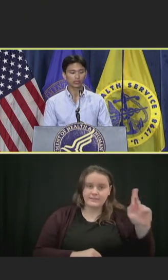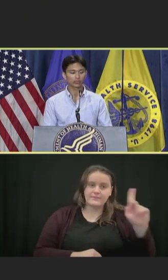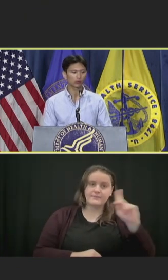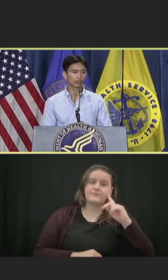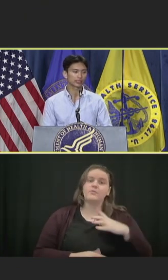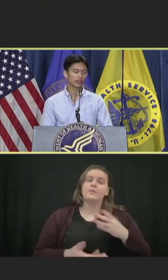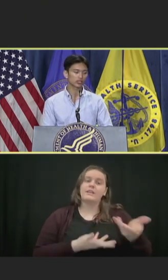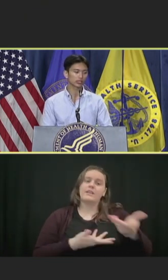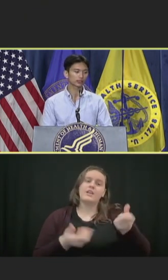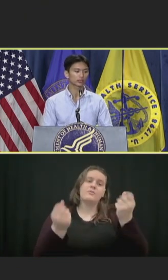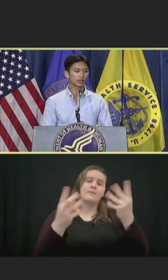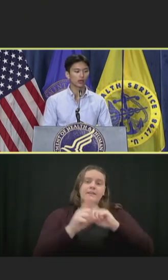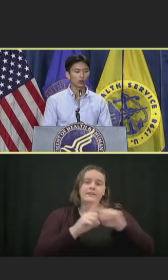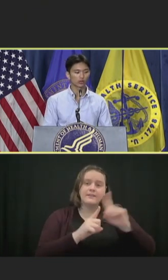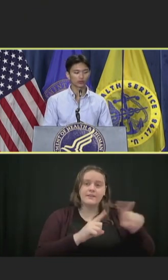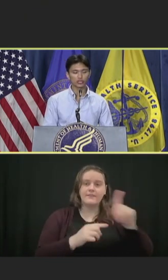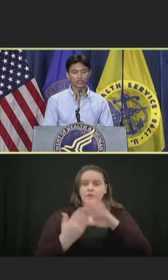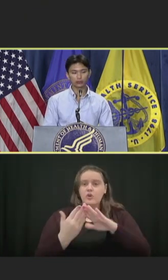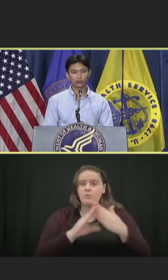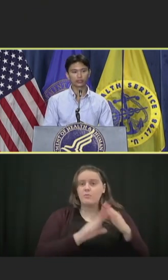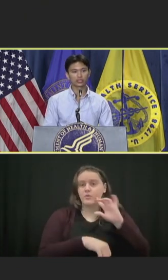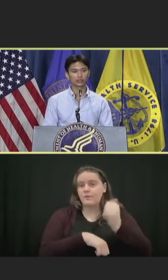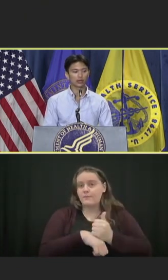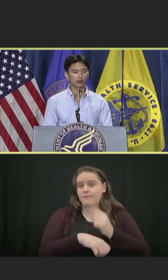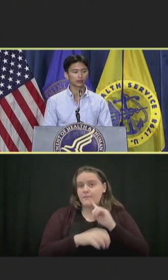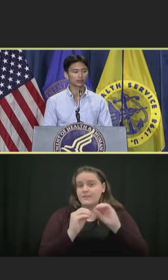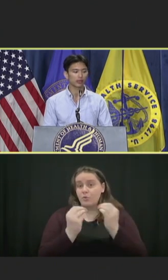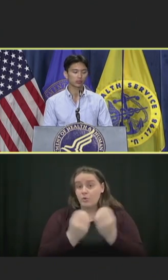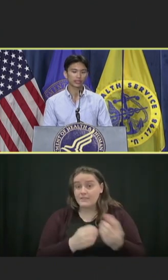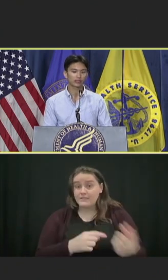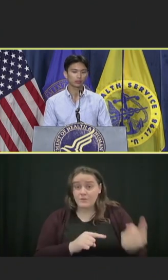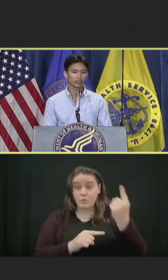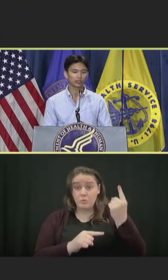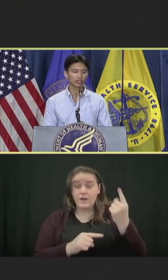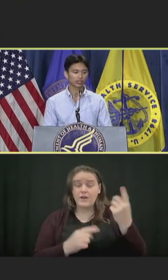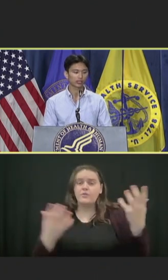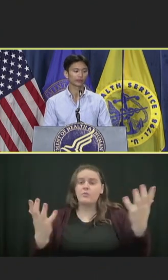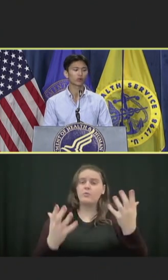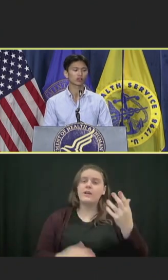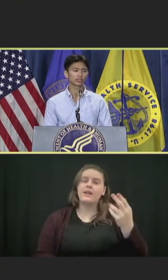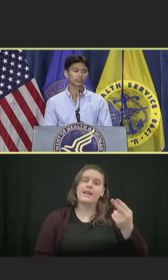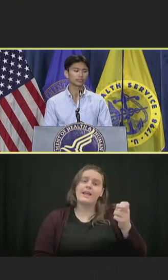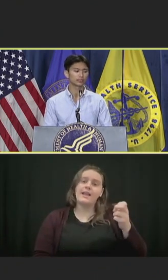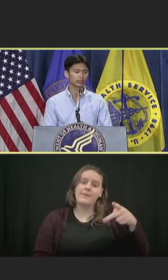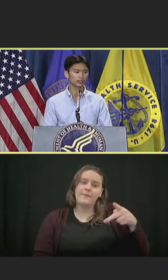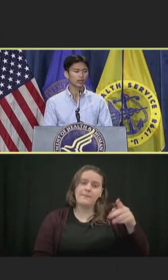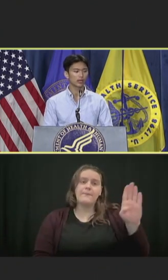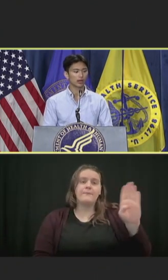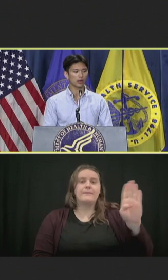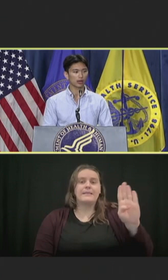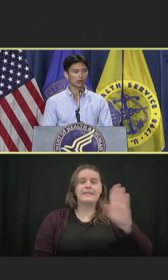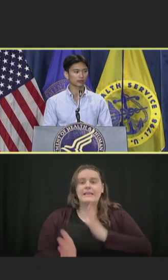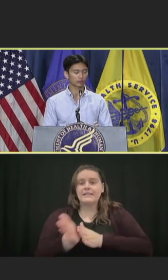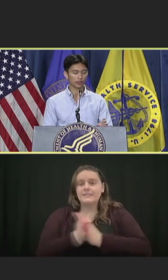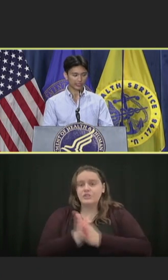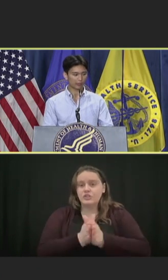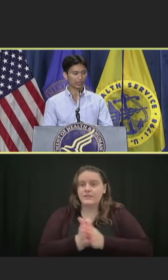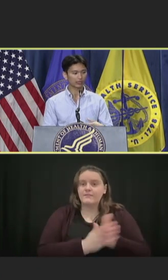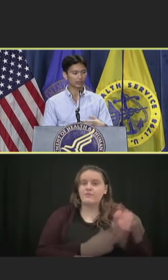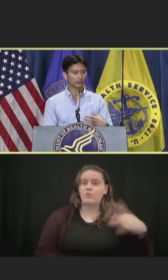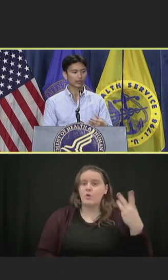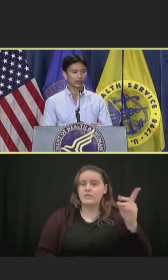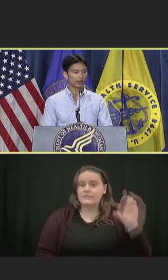organizations, one of which includes the Hepatitis B Initiative of Washington, D.C., participated